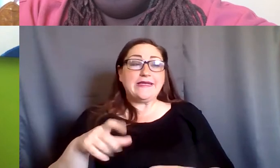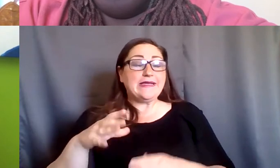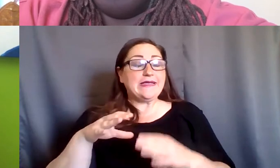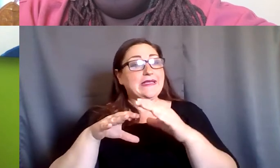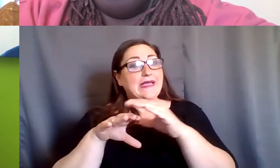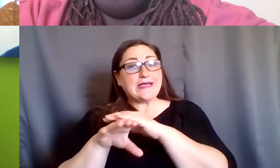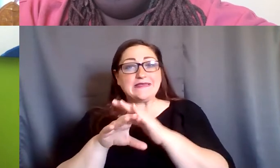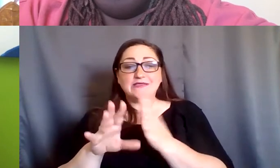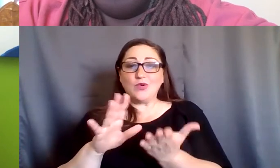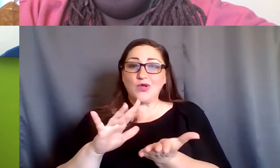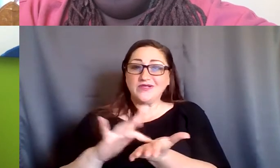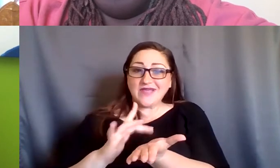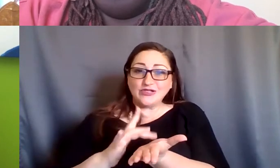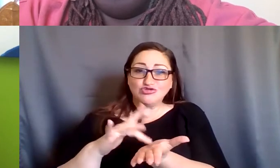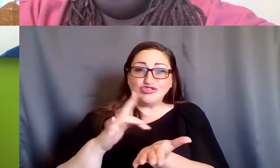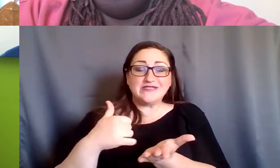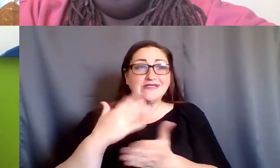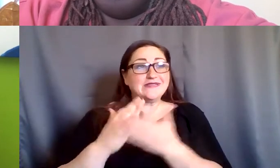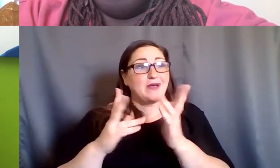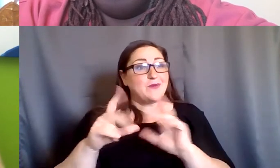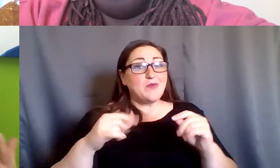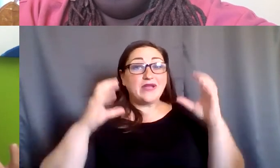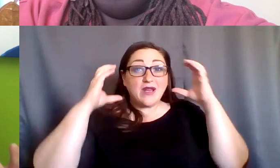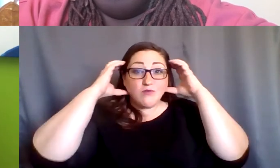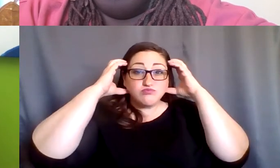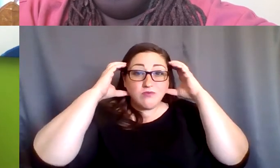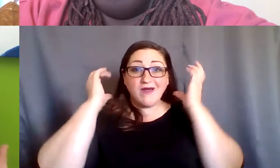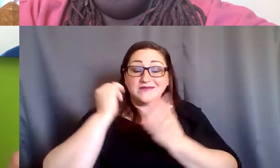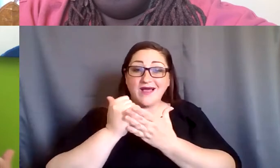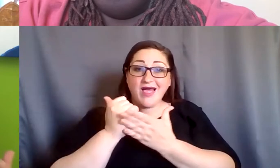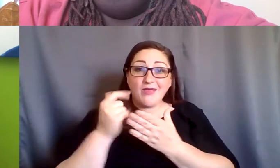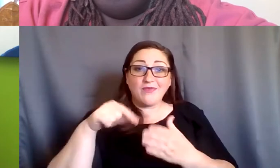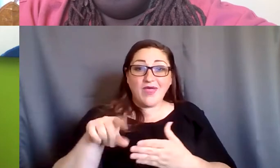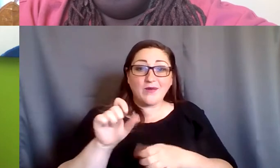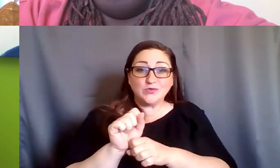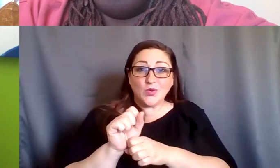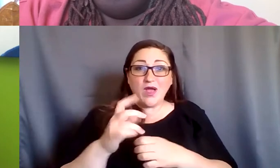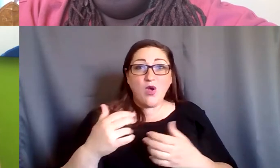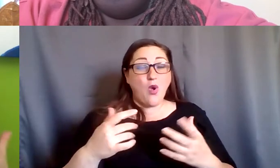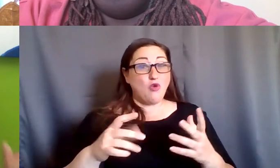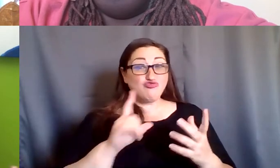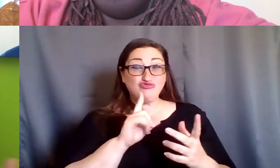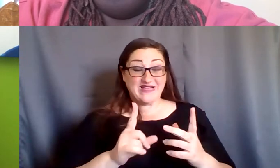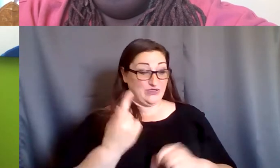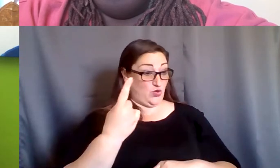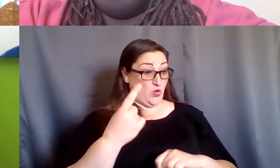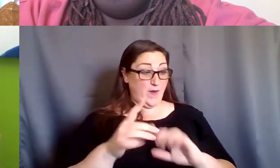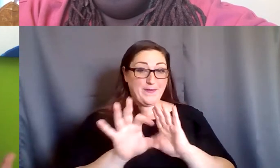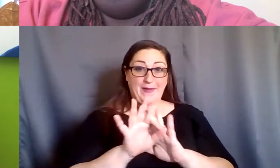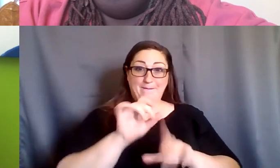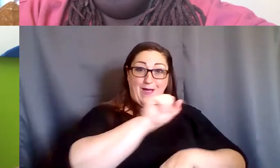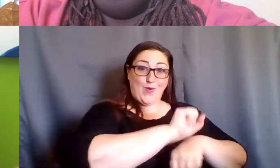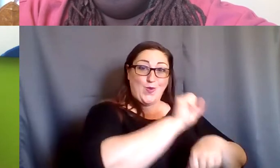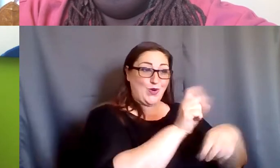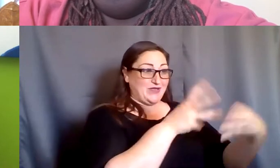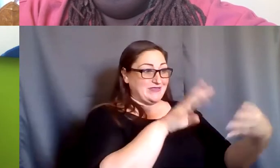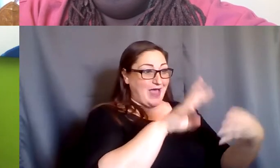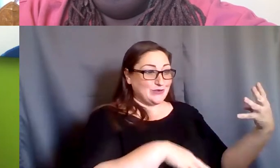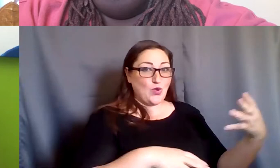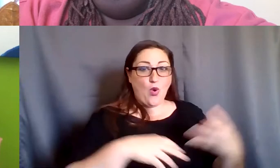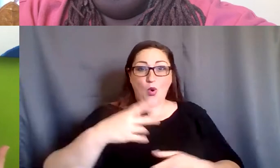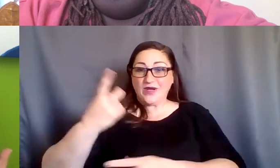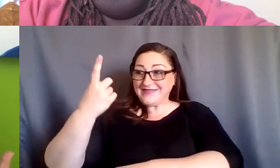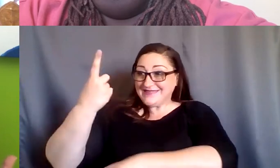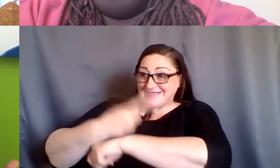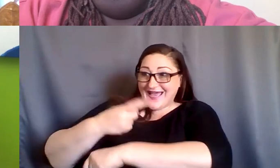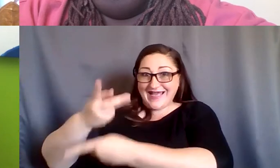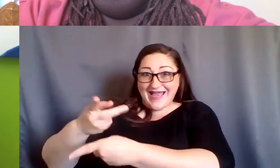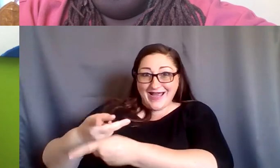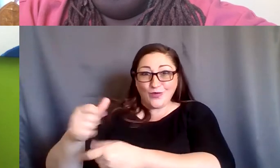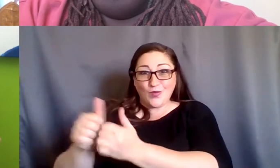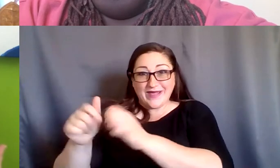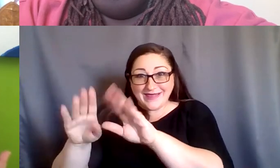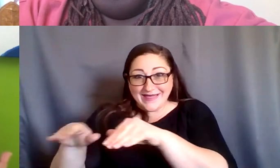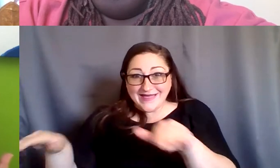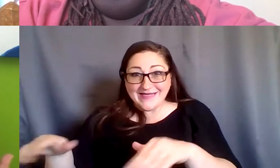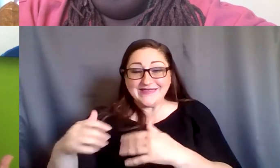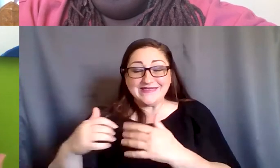Coming during early voting, you know, if I can pick a day and time that works for me, because of my work schedule or my childcare schedule or when I have a ride or I need someone to assist me—when can they go with me?